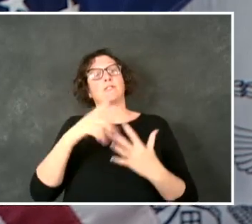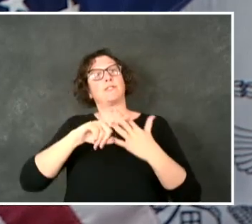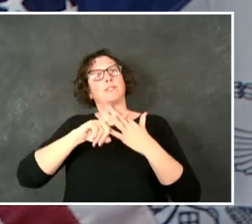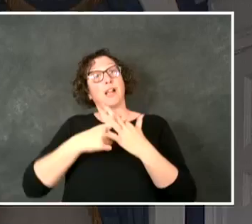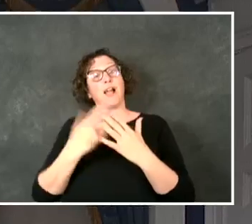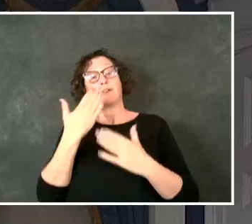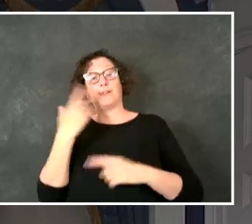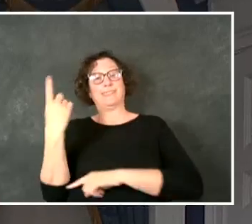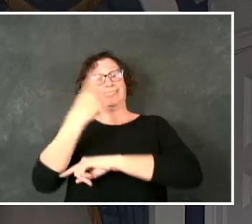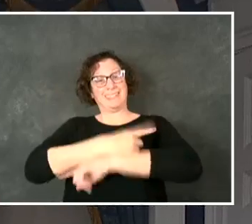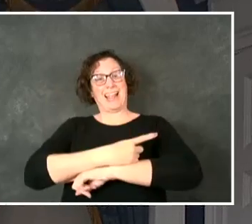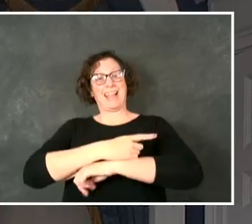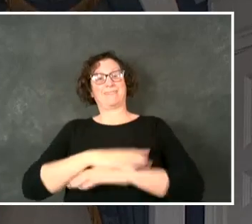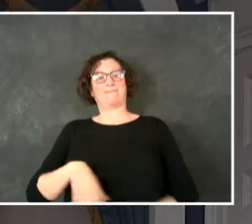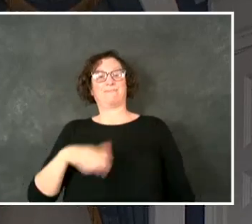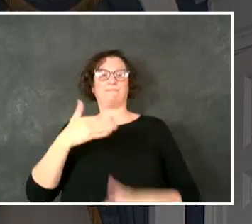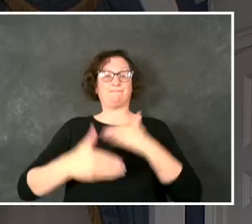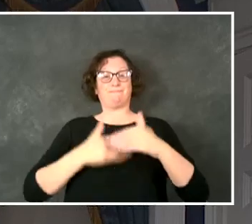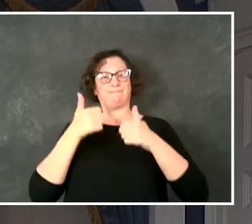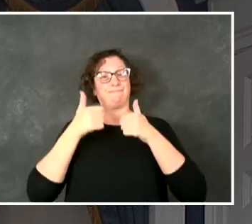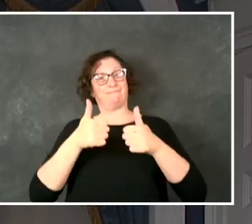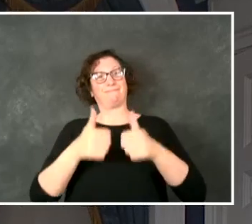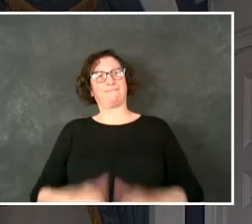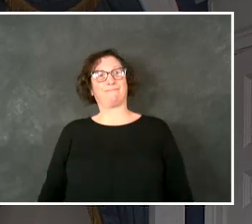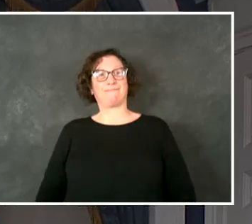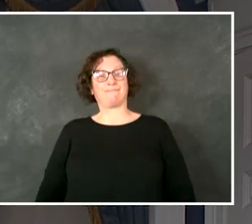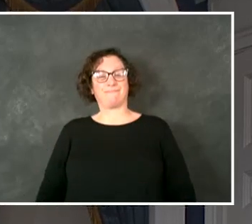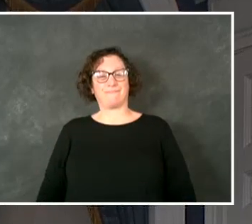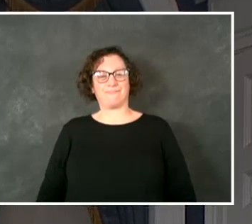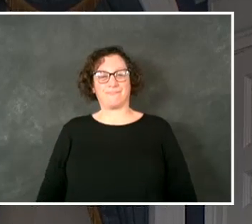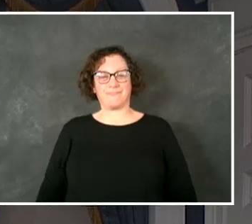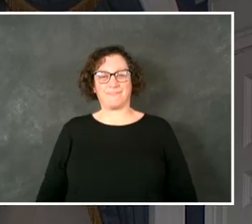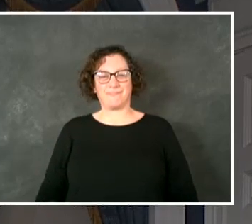MORE. A GOOD TSNEP I THE RIGHT DIREC TAY AND A LOT MO T COME IN THE MONTH OF MAY.